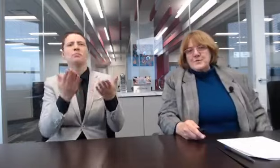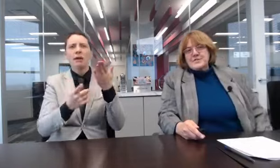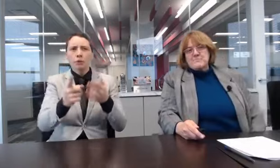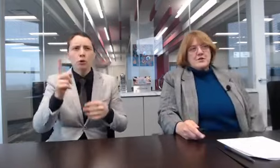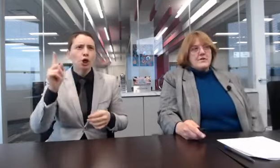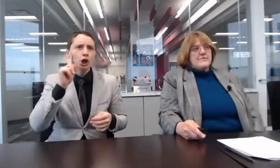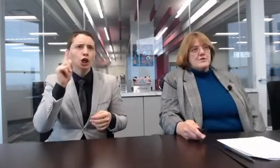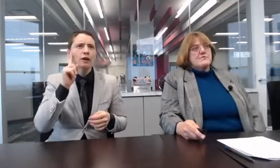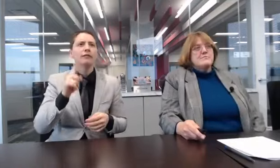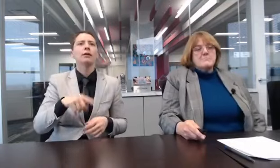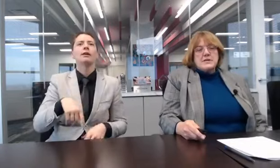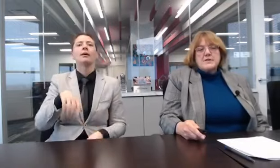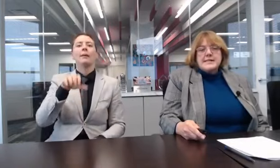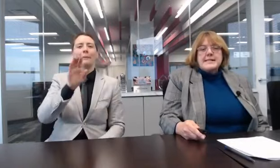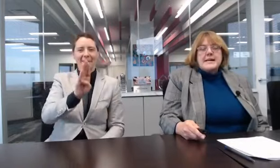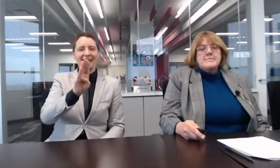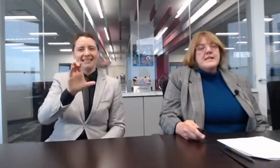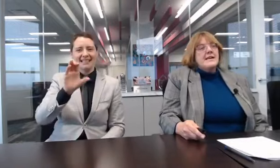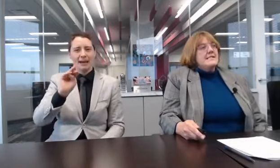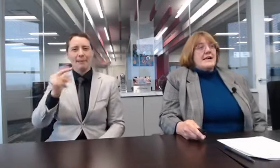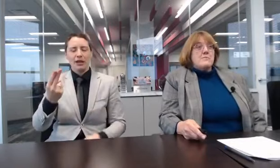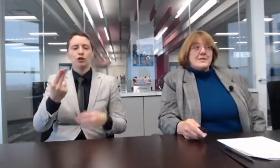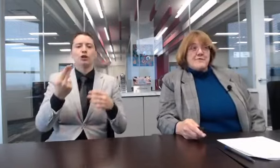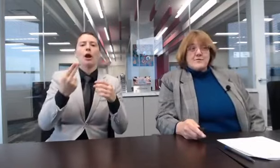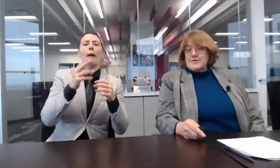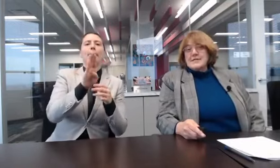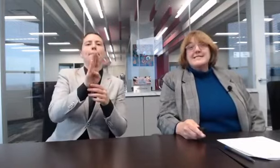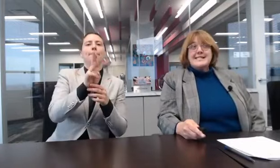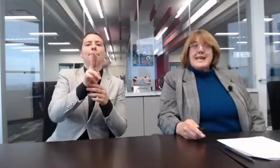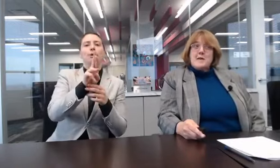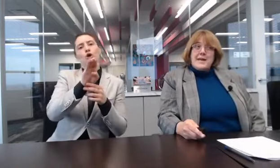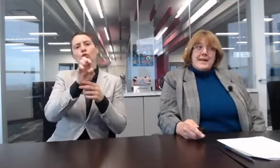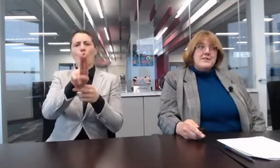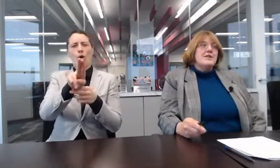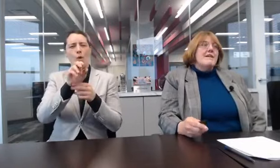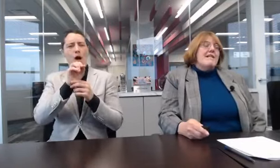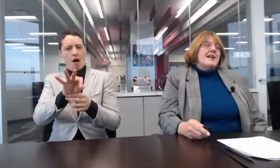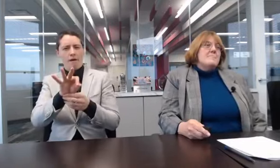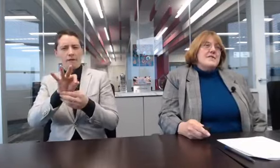which is Bureau of Children with Medical Handicaps, now referred to has CMH.